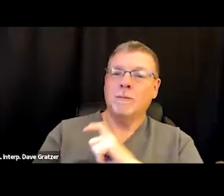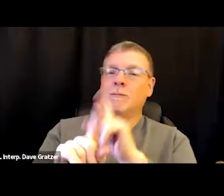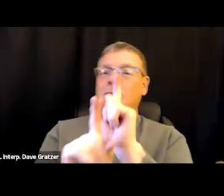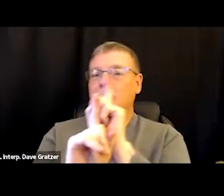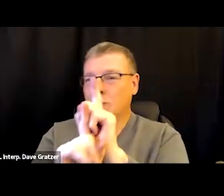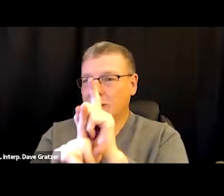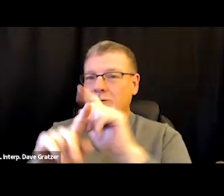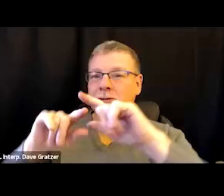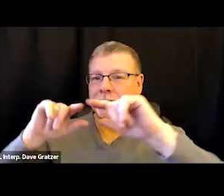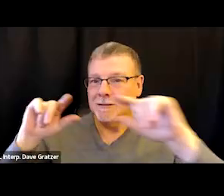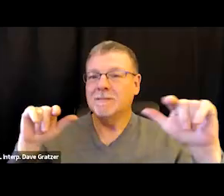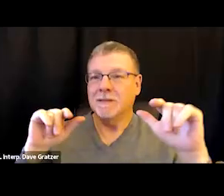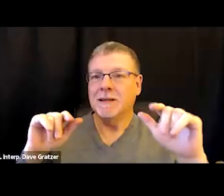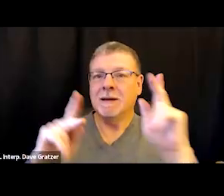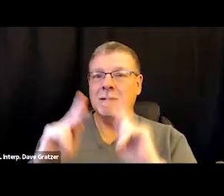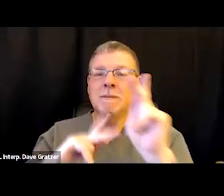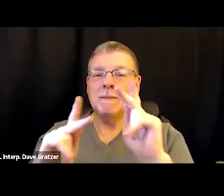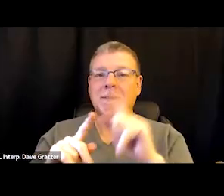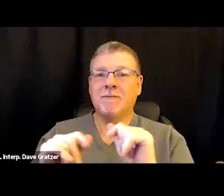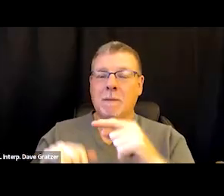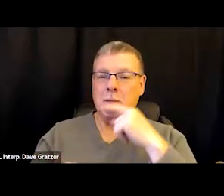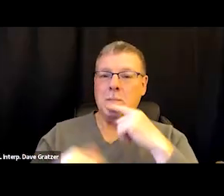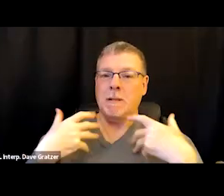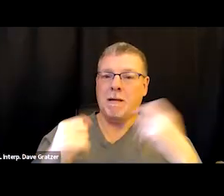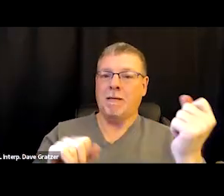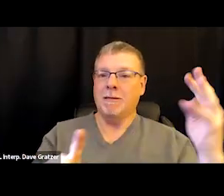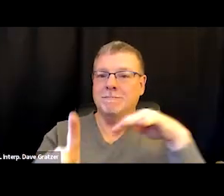as well as, uh, folks coming in from public health, uh, and law enforcement.